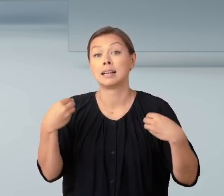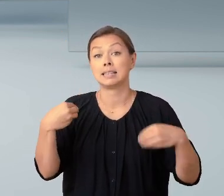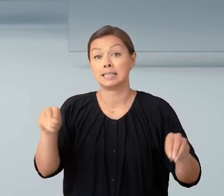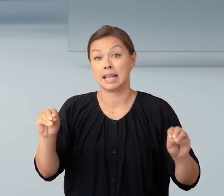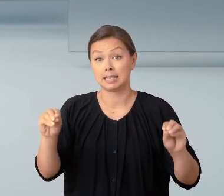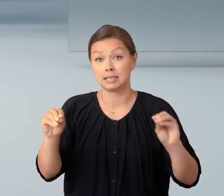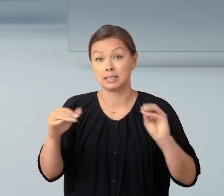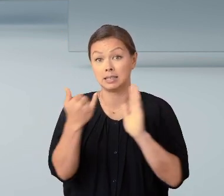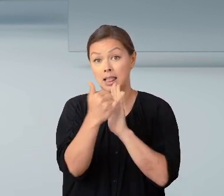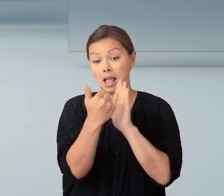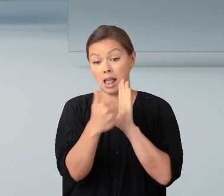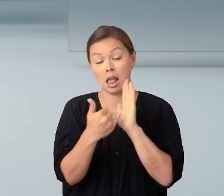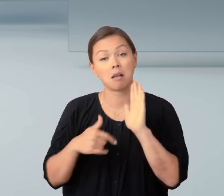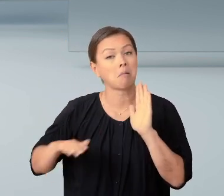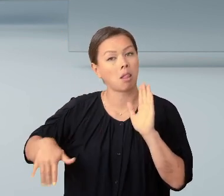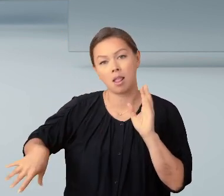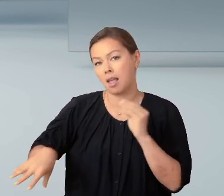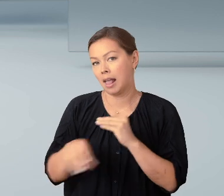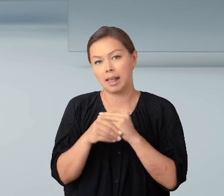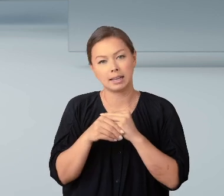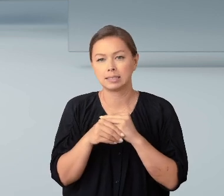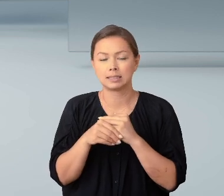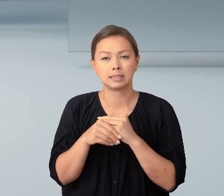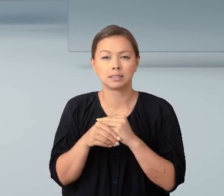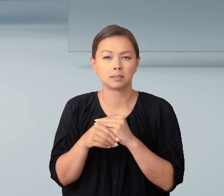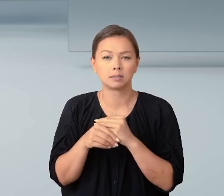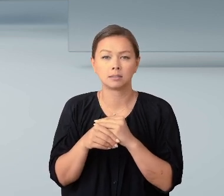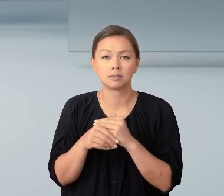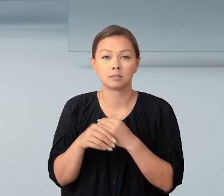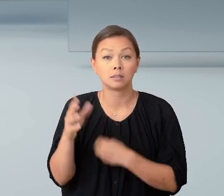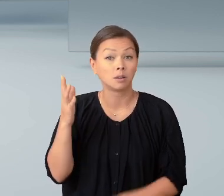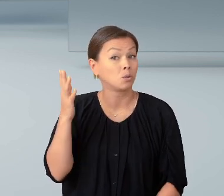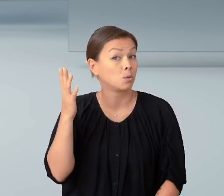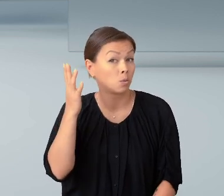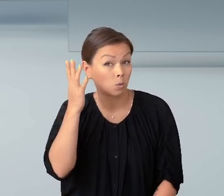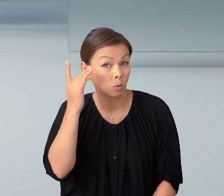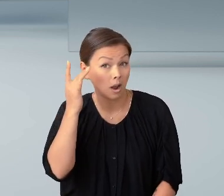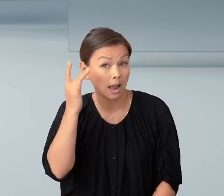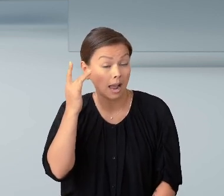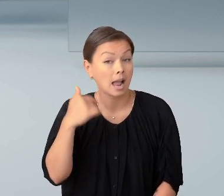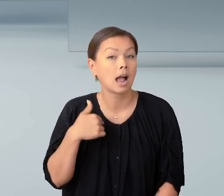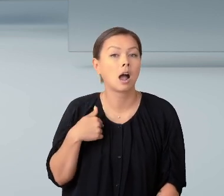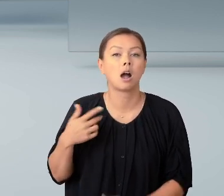sales lines, and there's a reason for that. What I want to do is